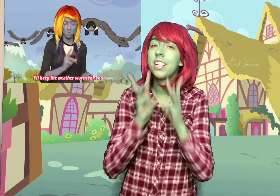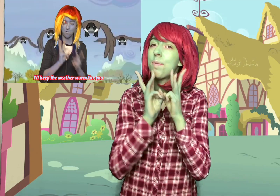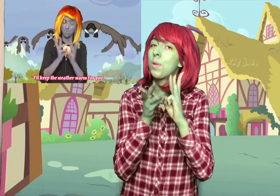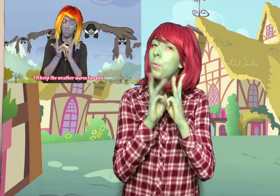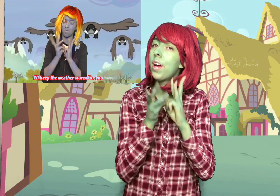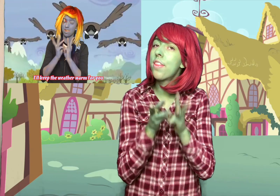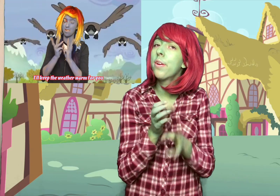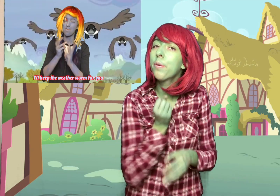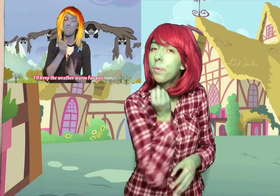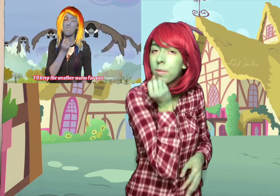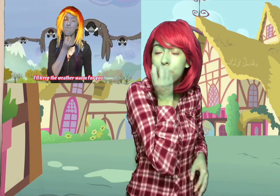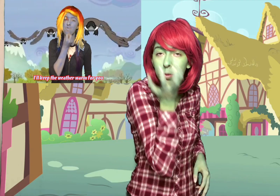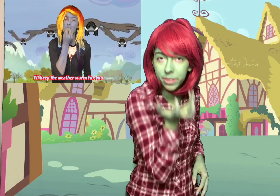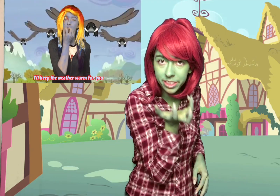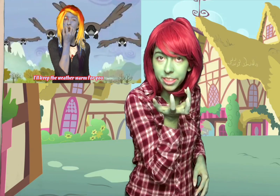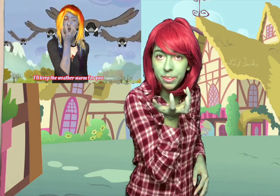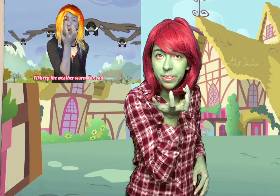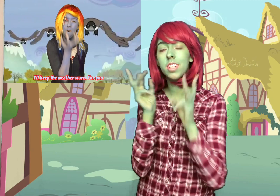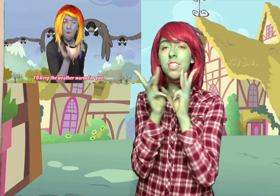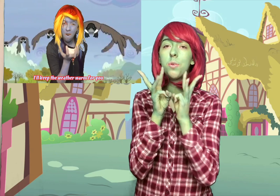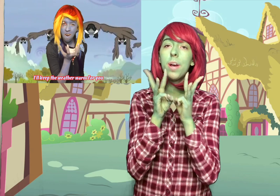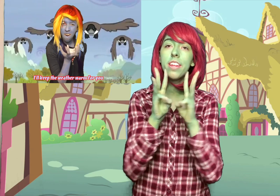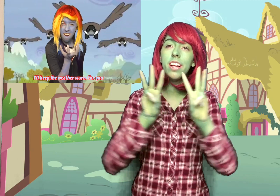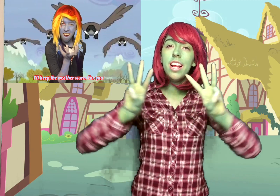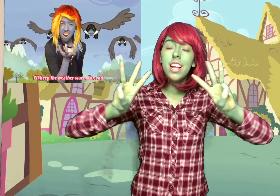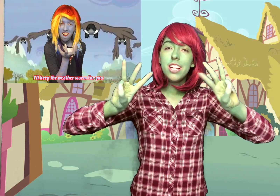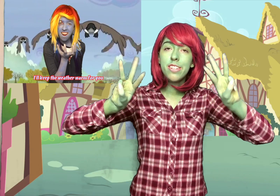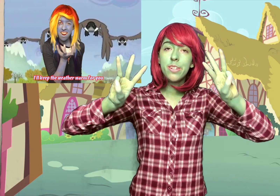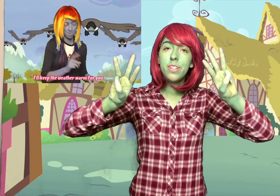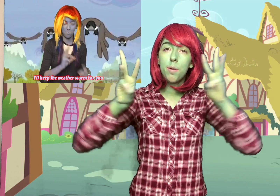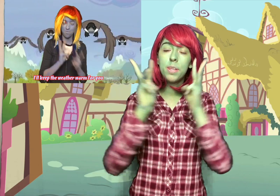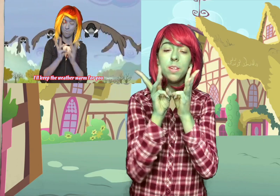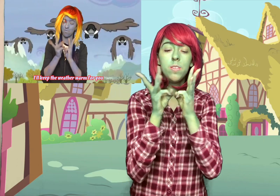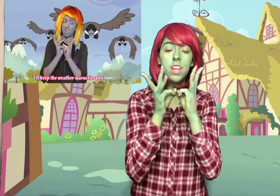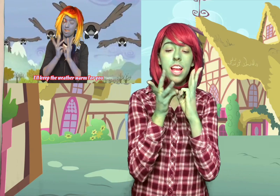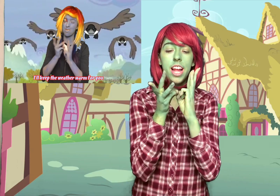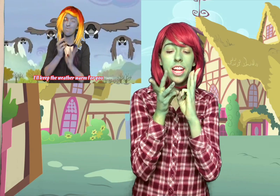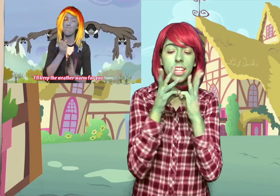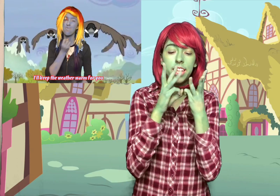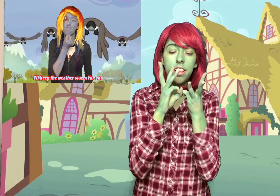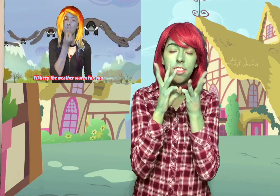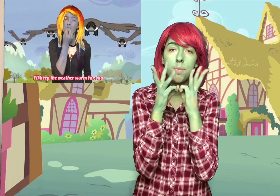"I'll keep the weather warm for you" so weather is two w's and like the thumbs